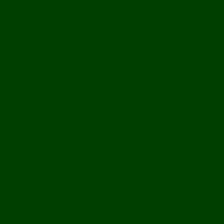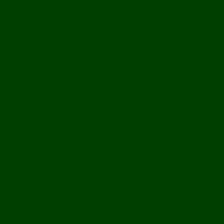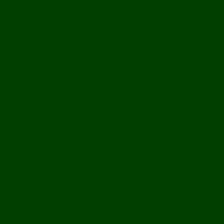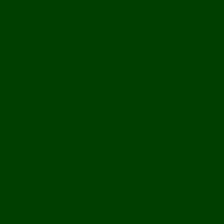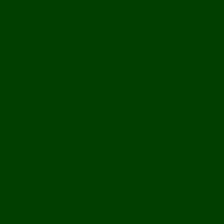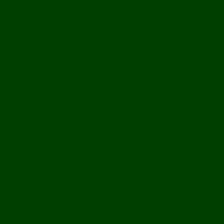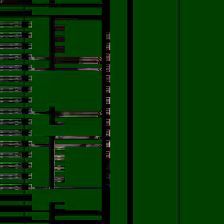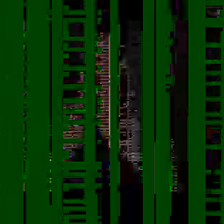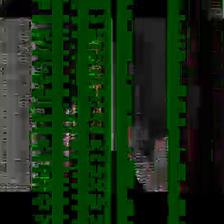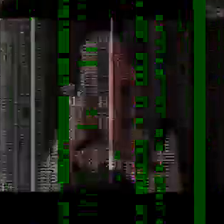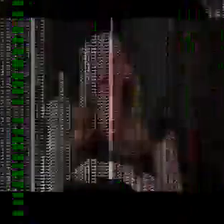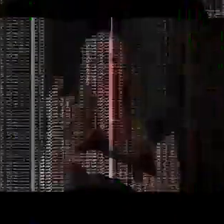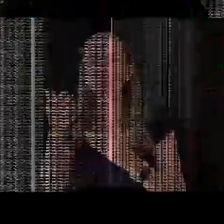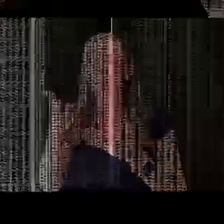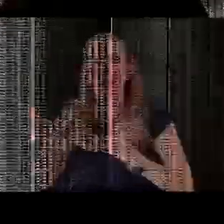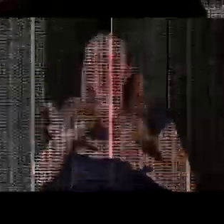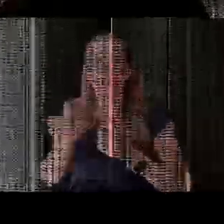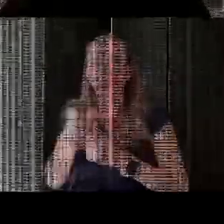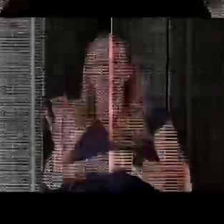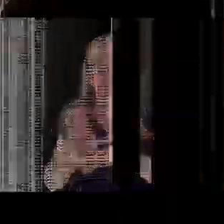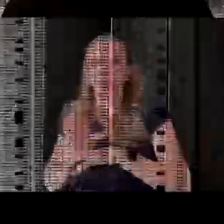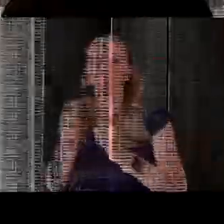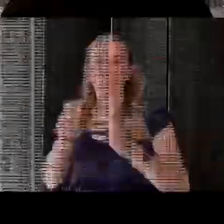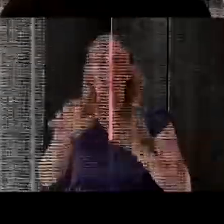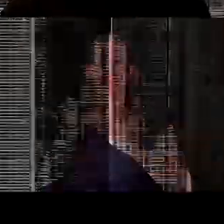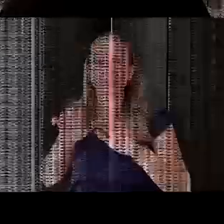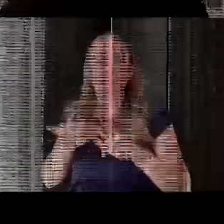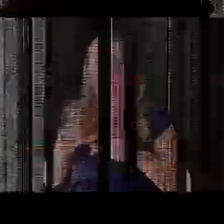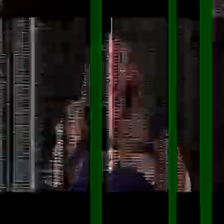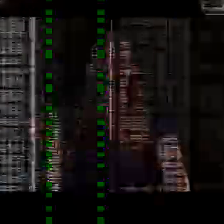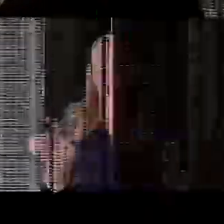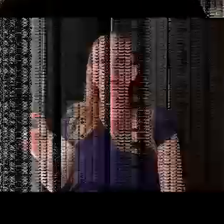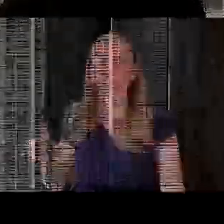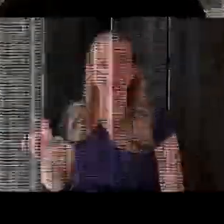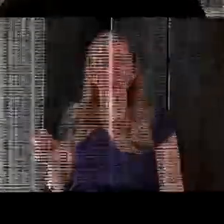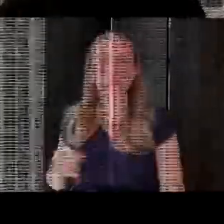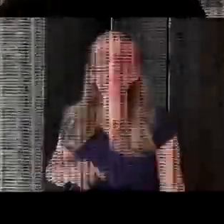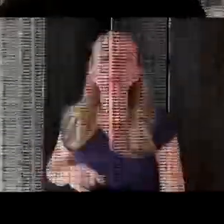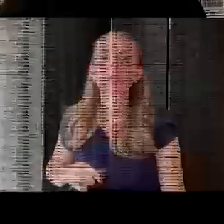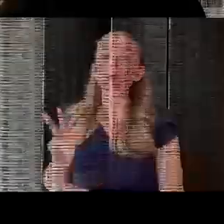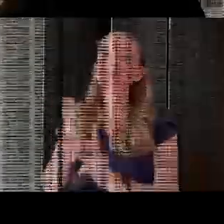not the only way to interact with the computer without a keyboard or a mouse. Folks also use